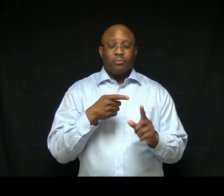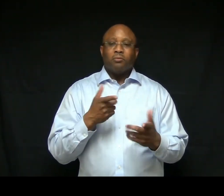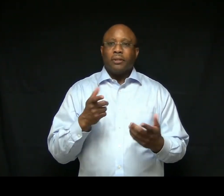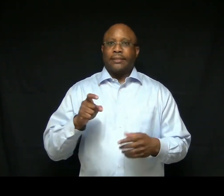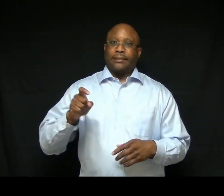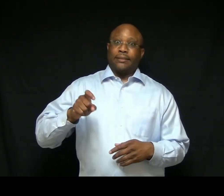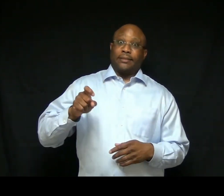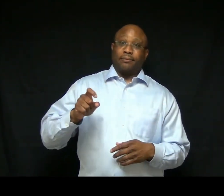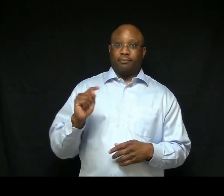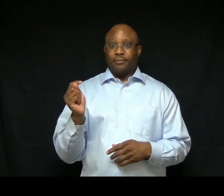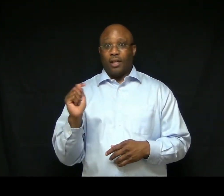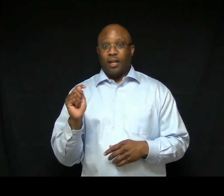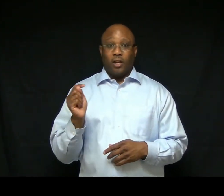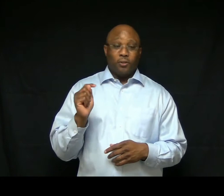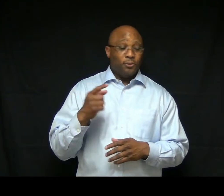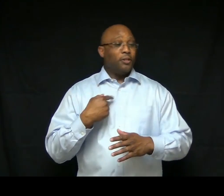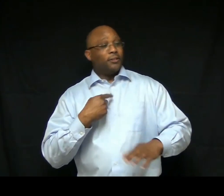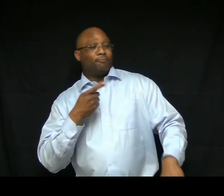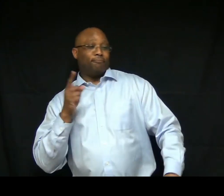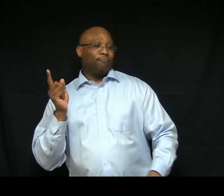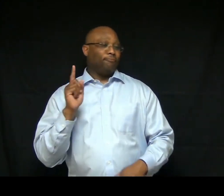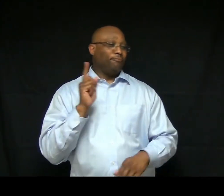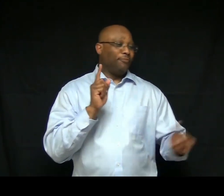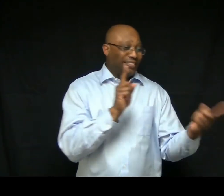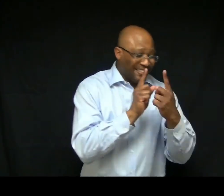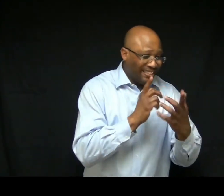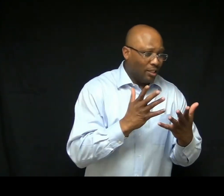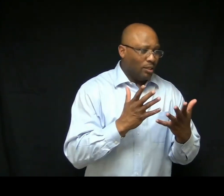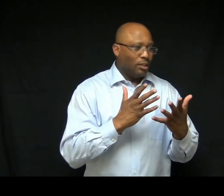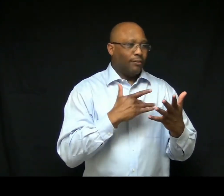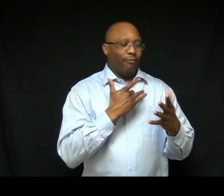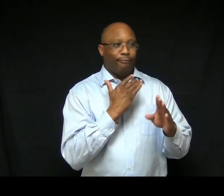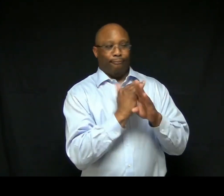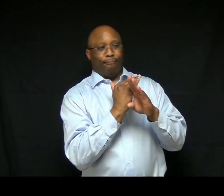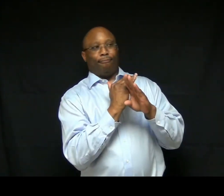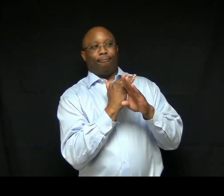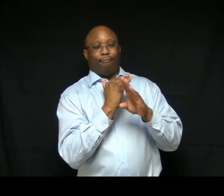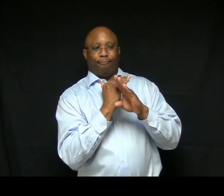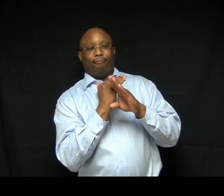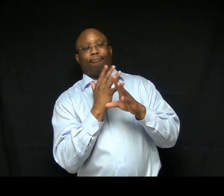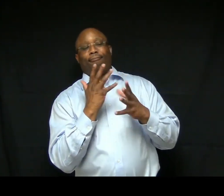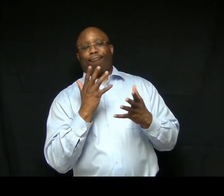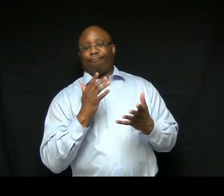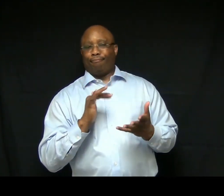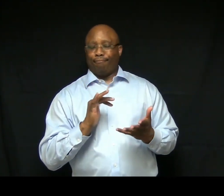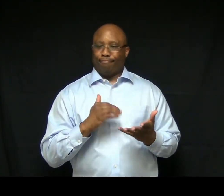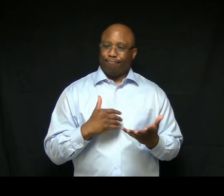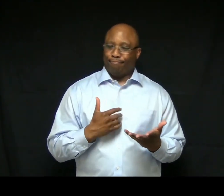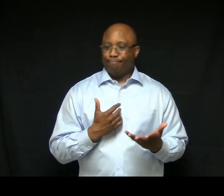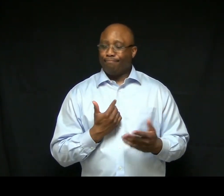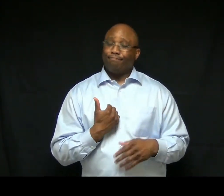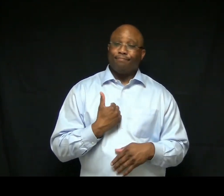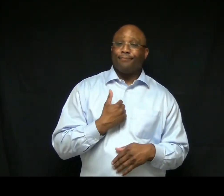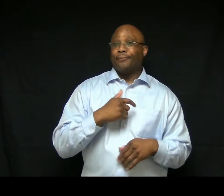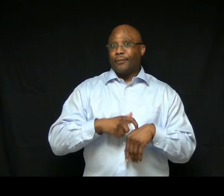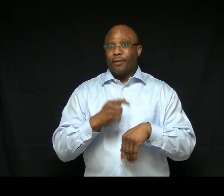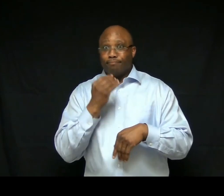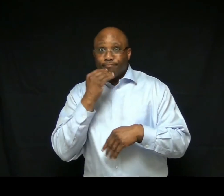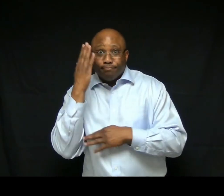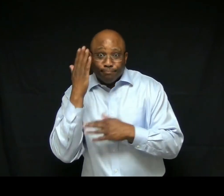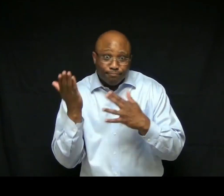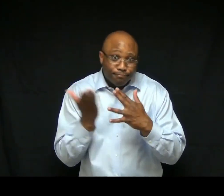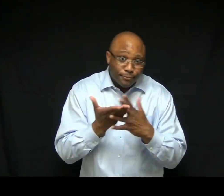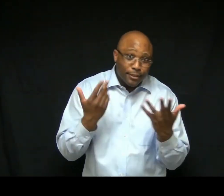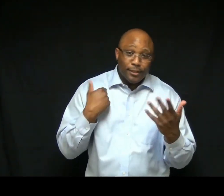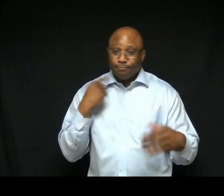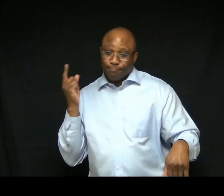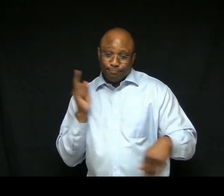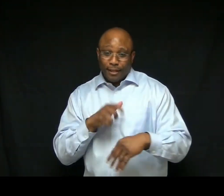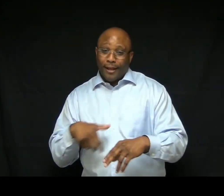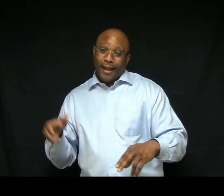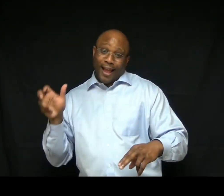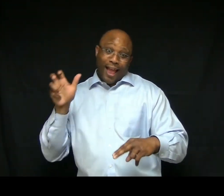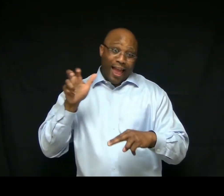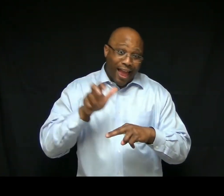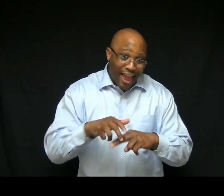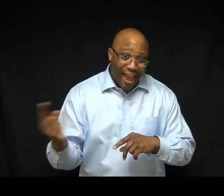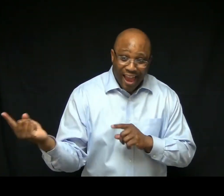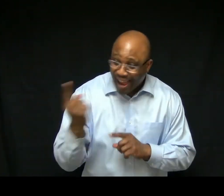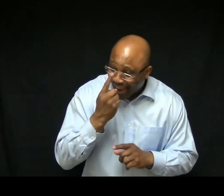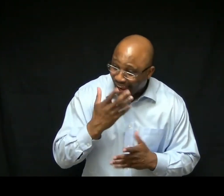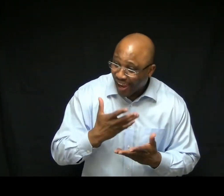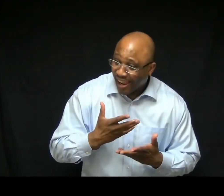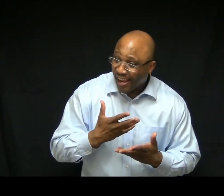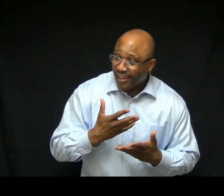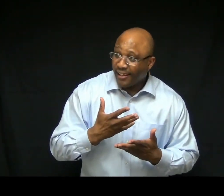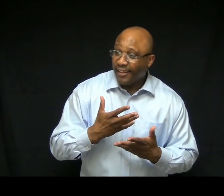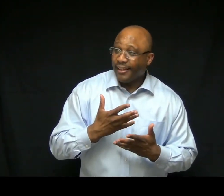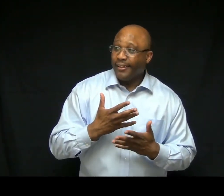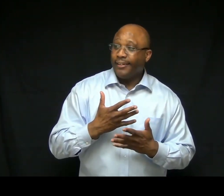(4) infringes on the rights